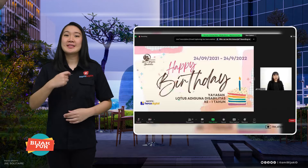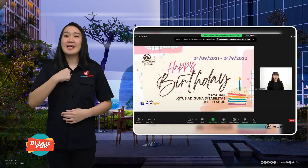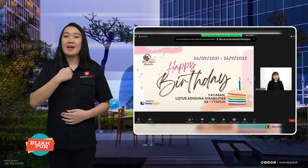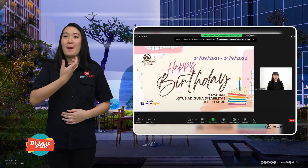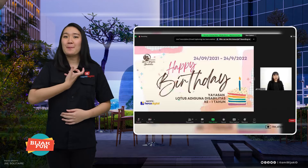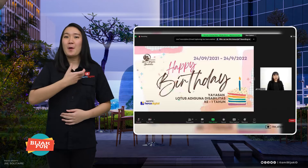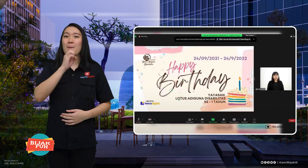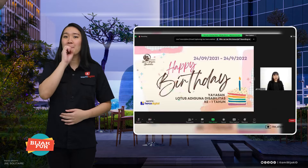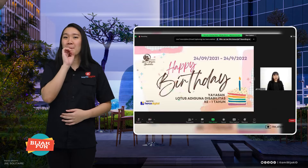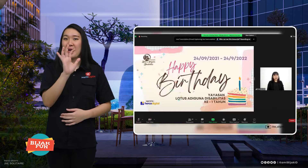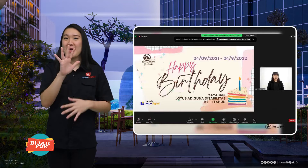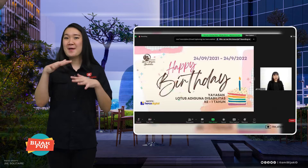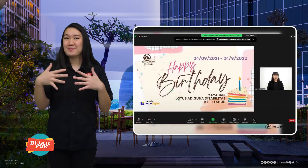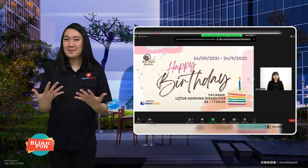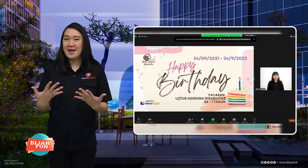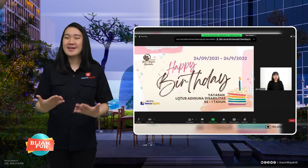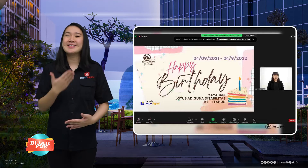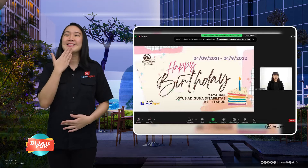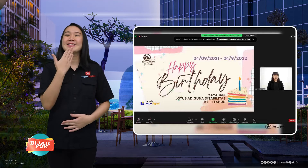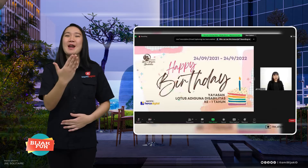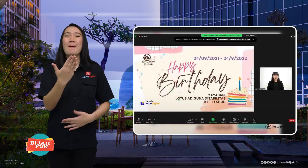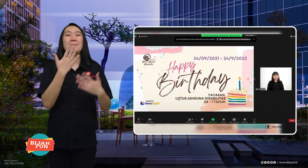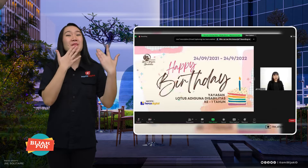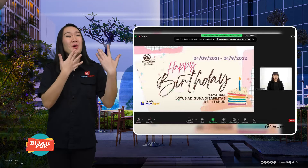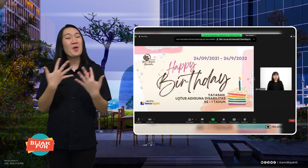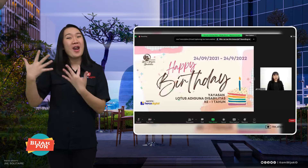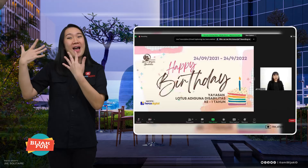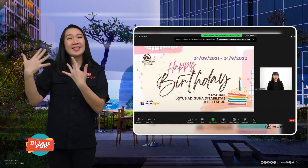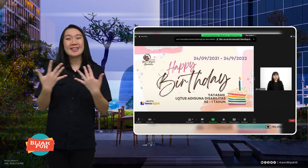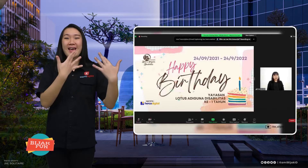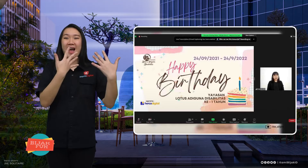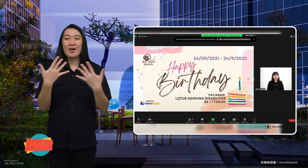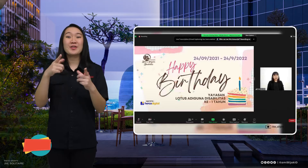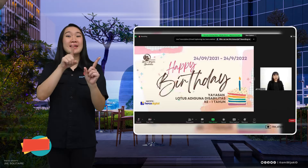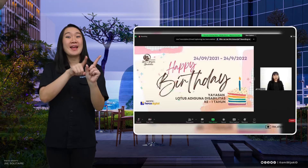I want to wish a happy birthday to